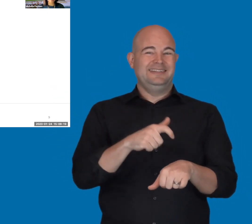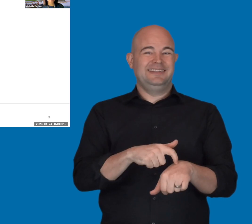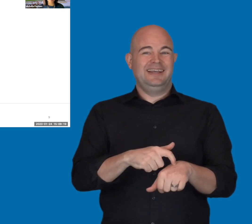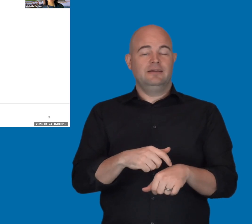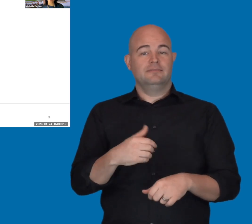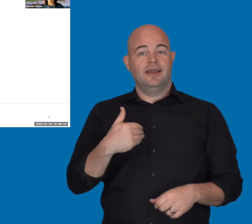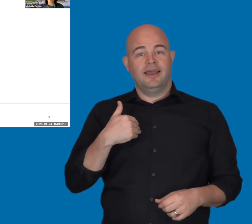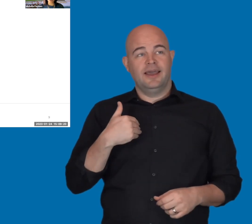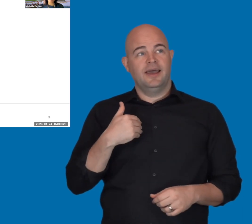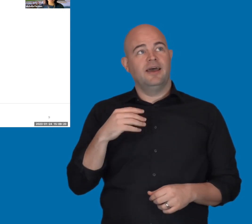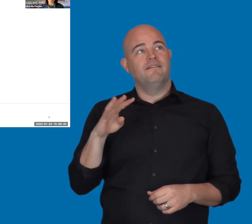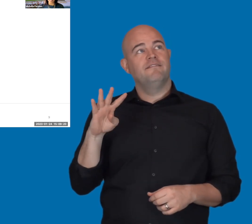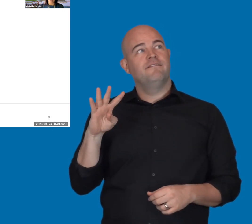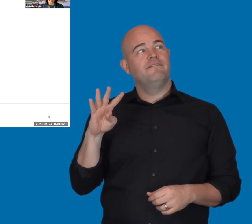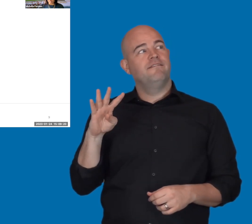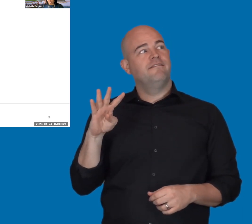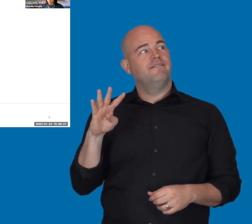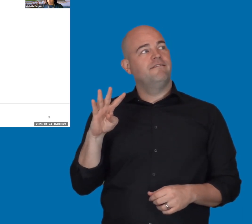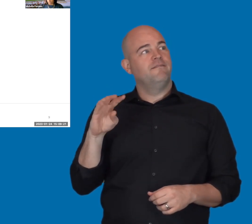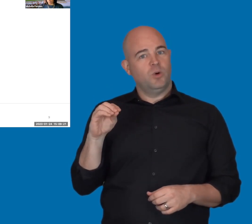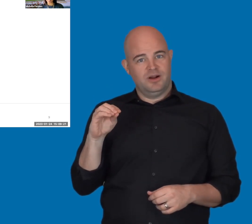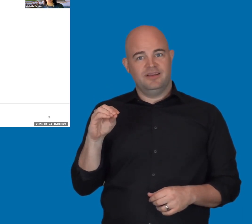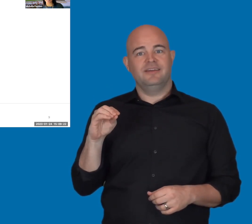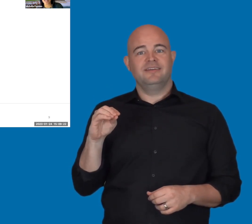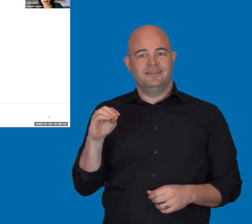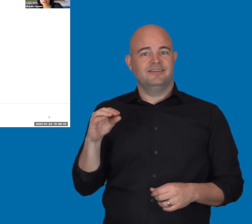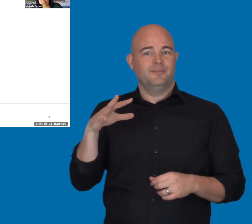And I don't think that worked out very well. We want people to be able to spend time